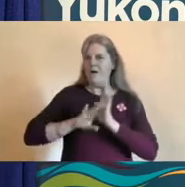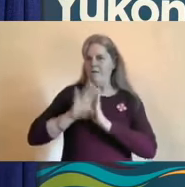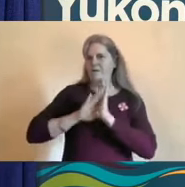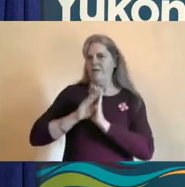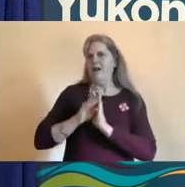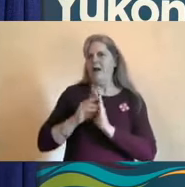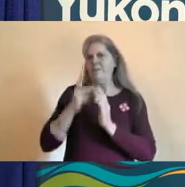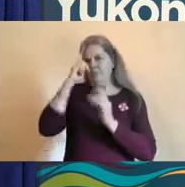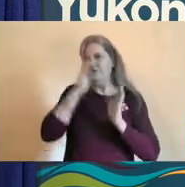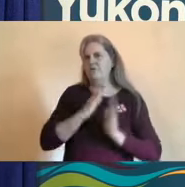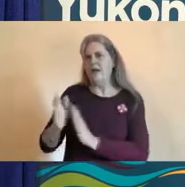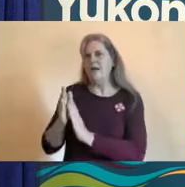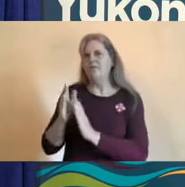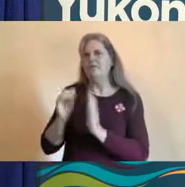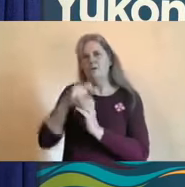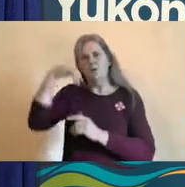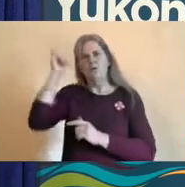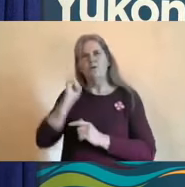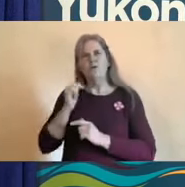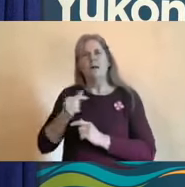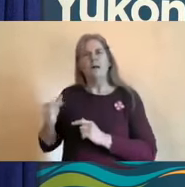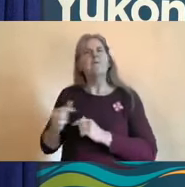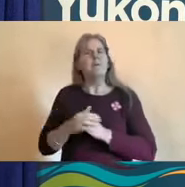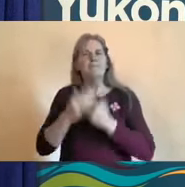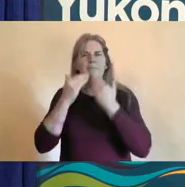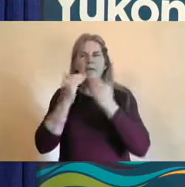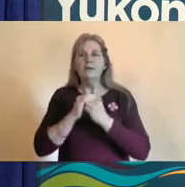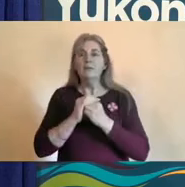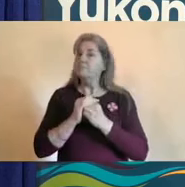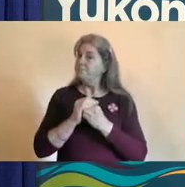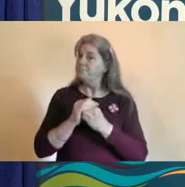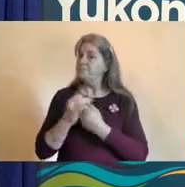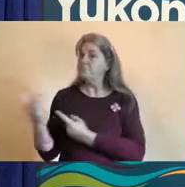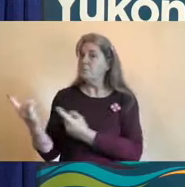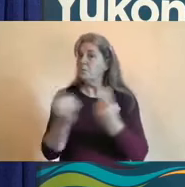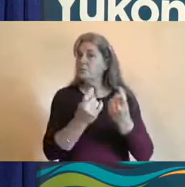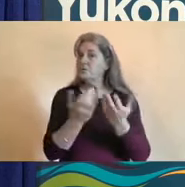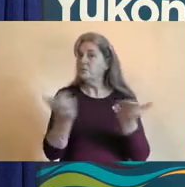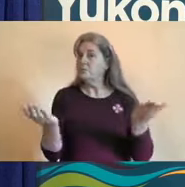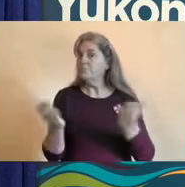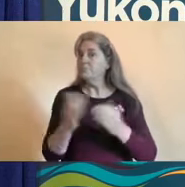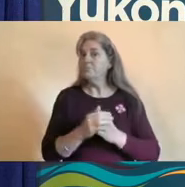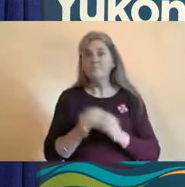I will now take some questions. Unless you have anything to add? Okay. Nothing yet.